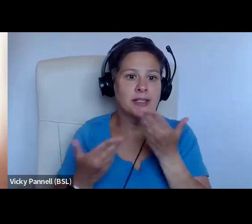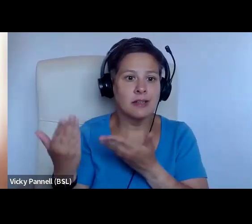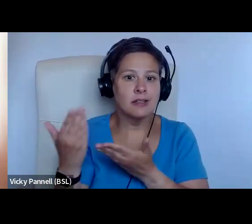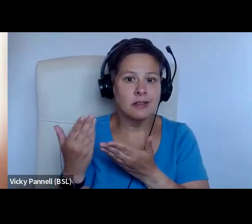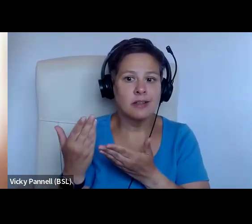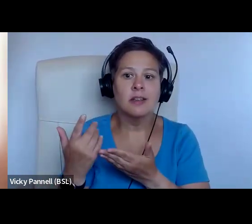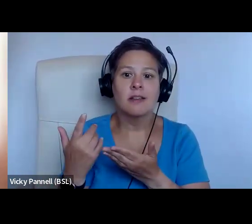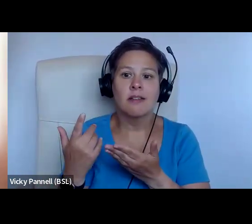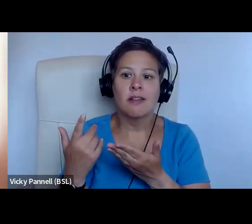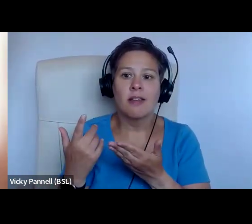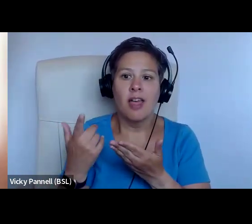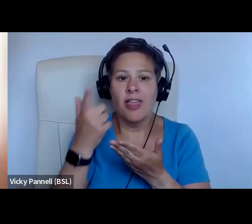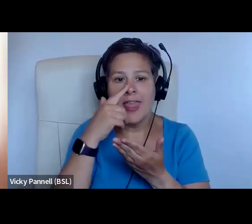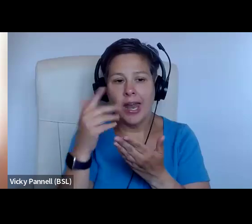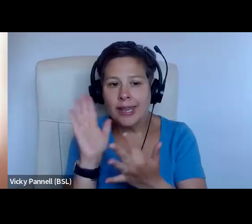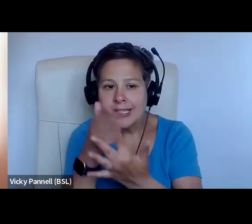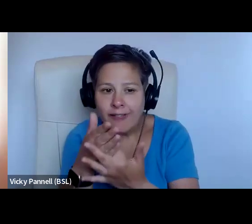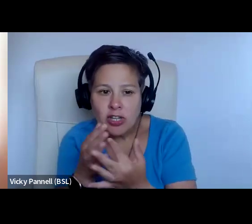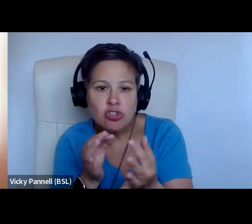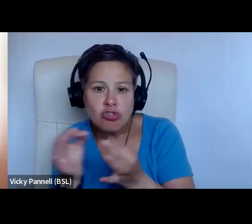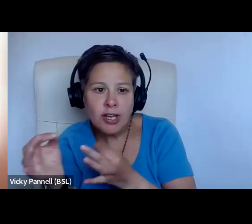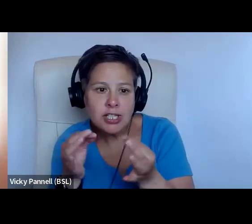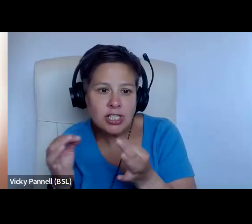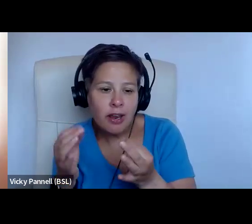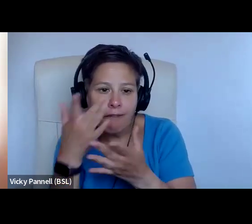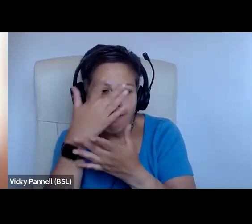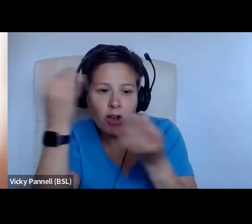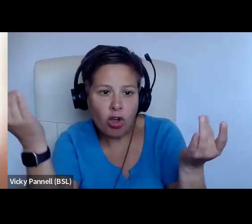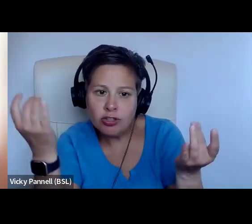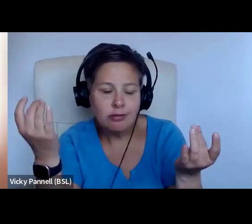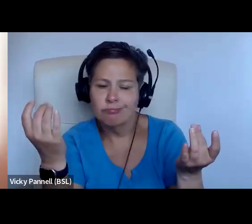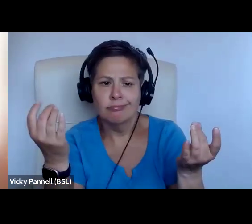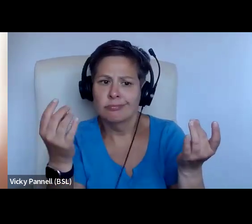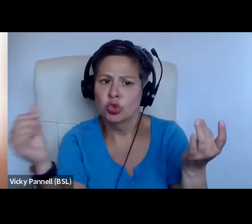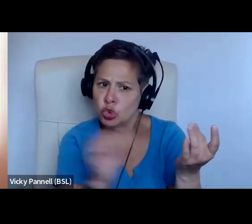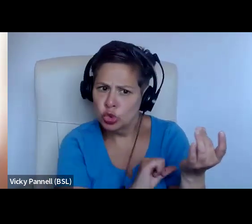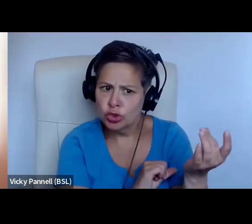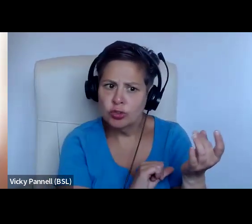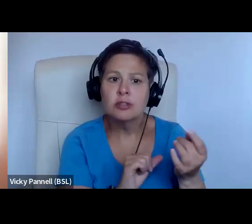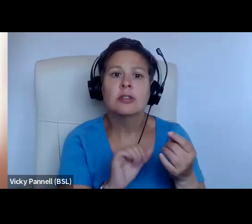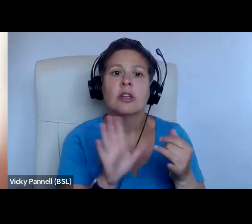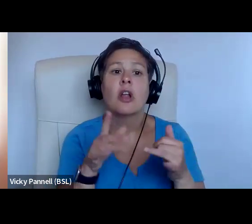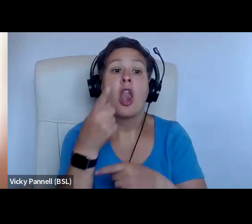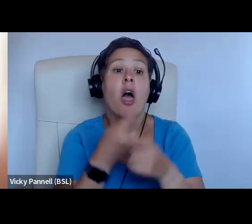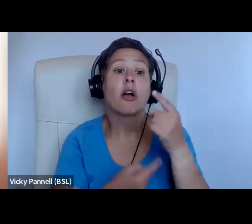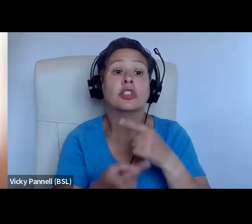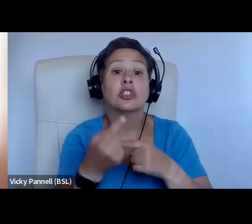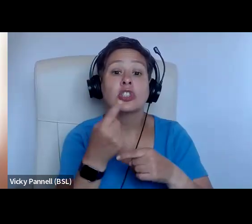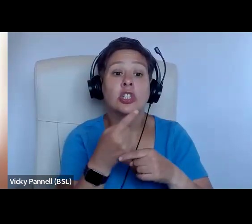the submission process by requiring an independent student statement that is meant to be a